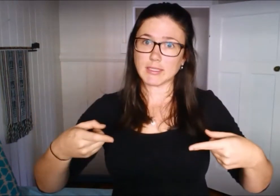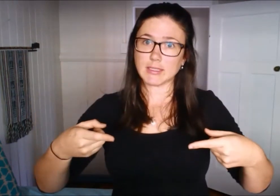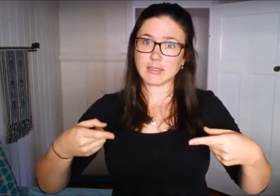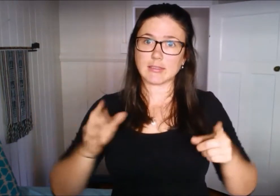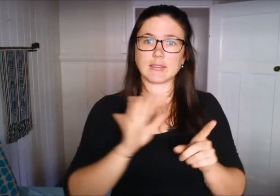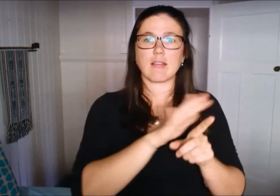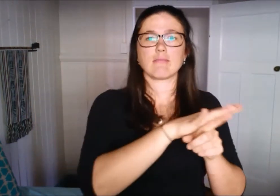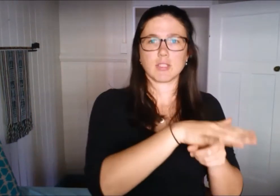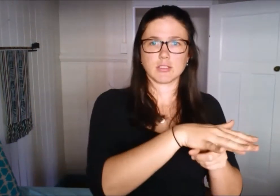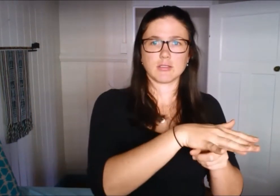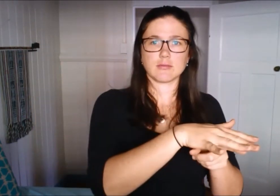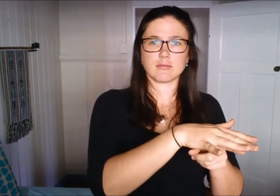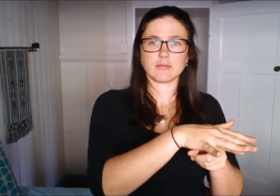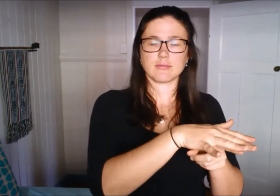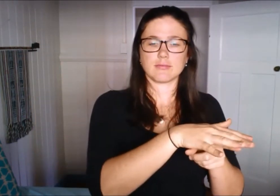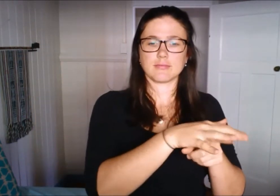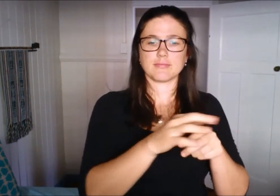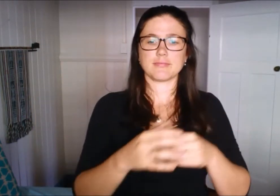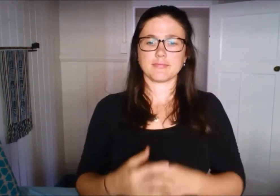Privilege is the opposite of oppression.